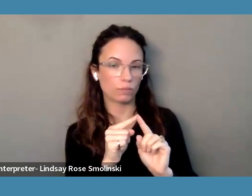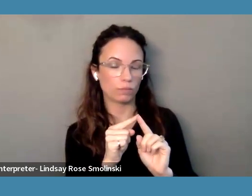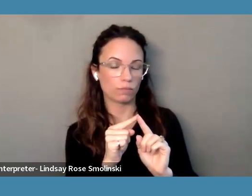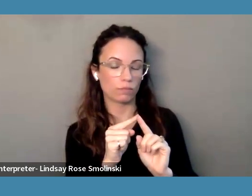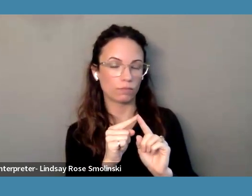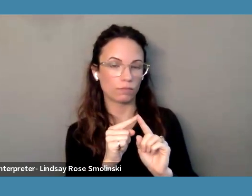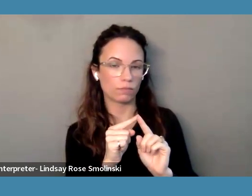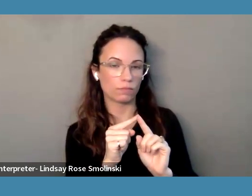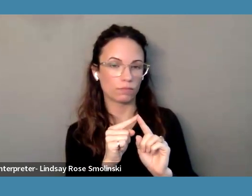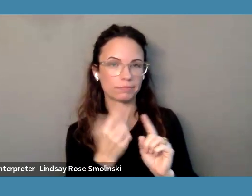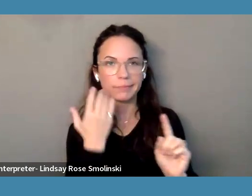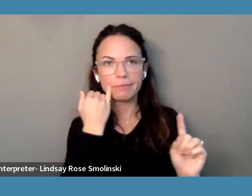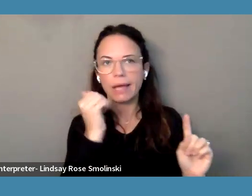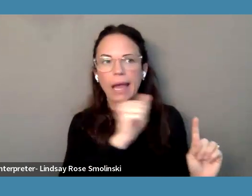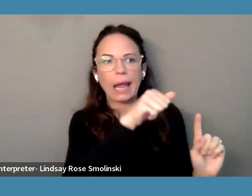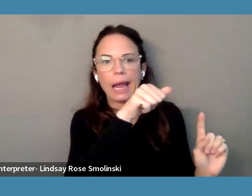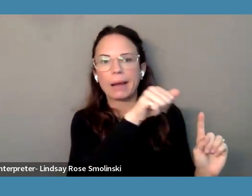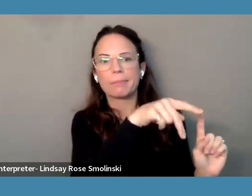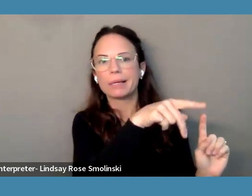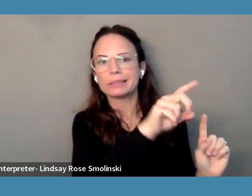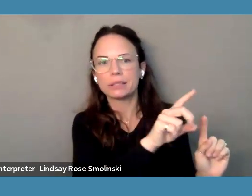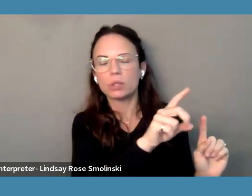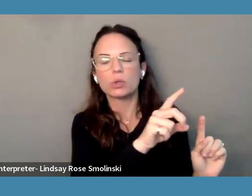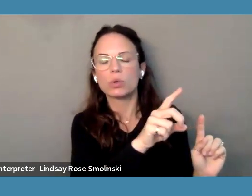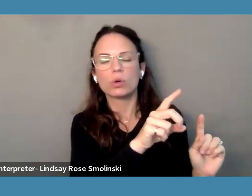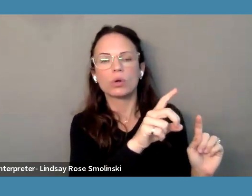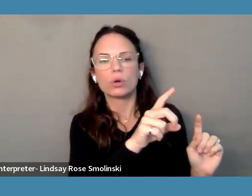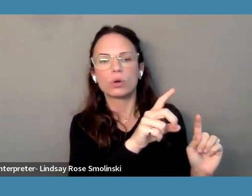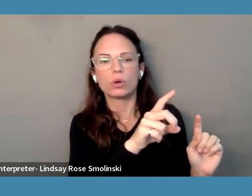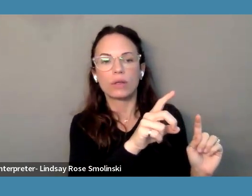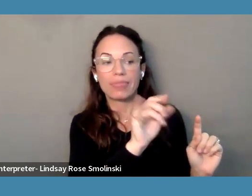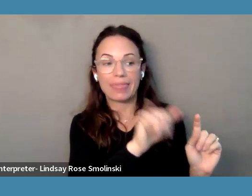if it's APD, whichever attorney for APD has been assigned